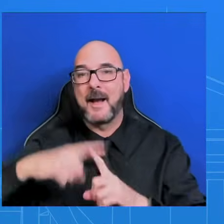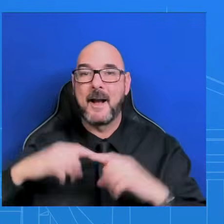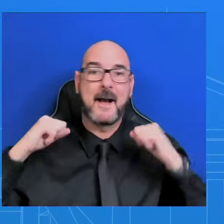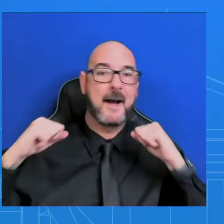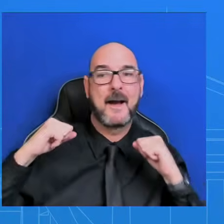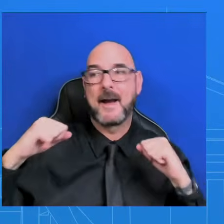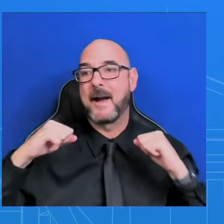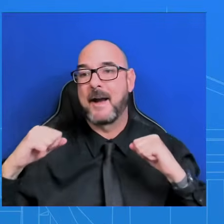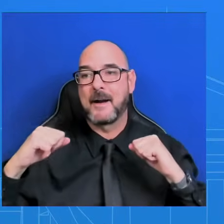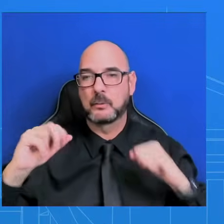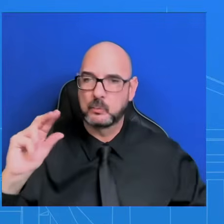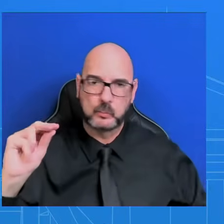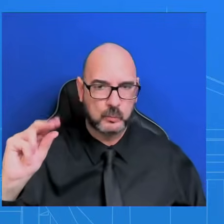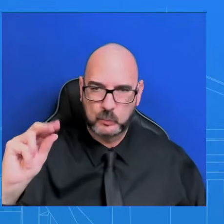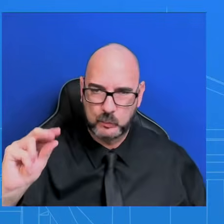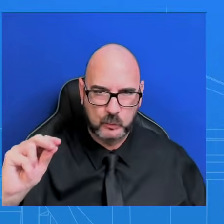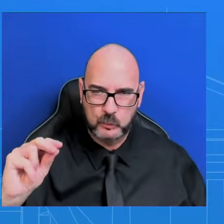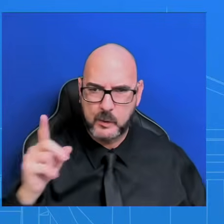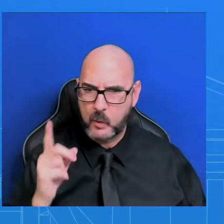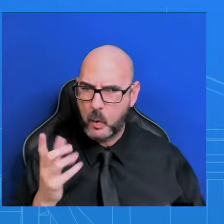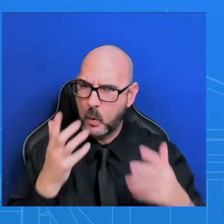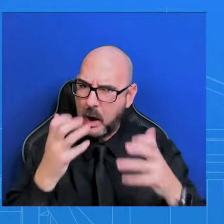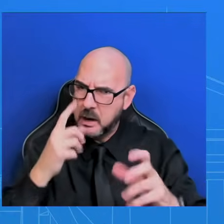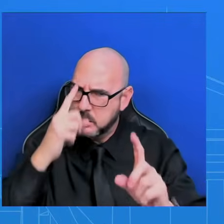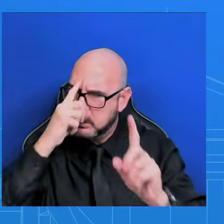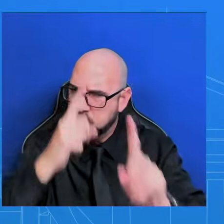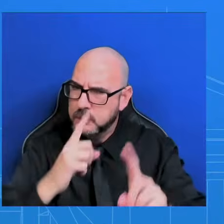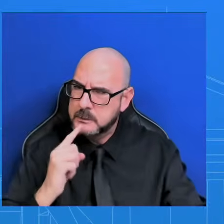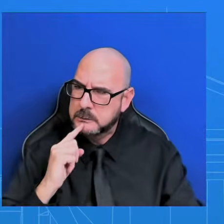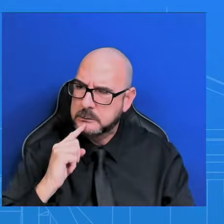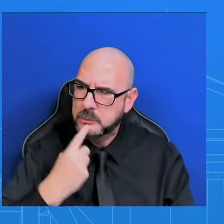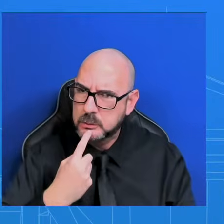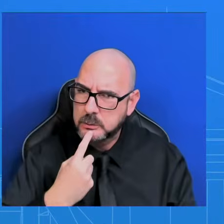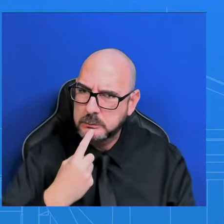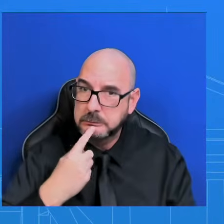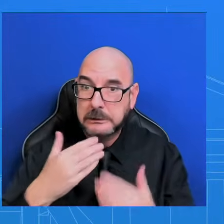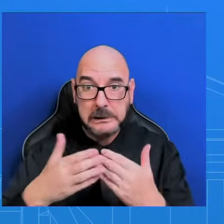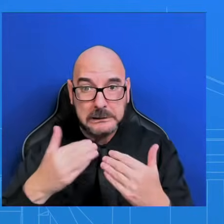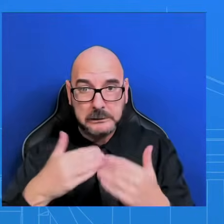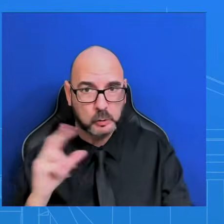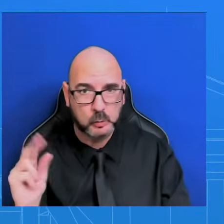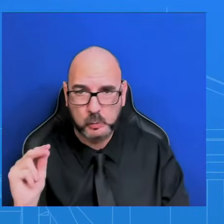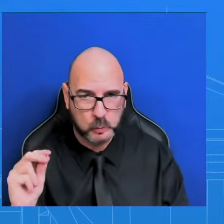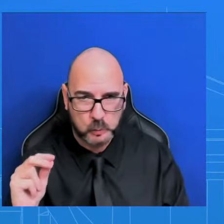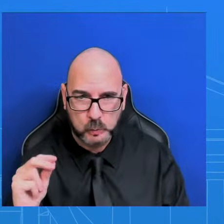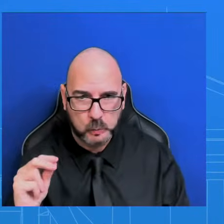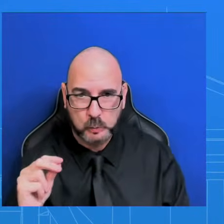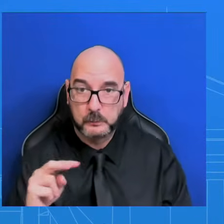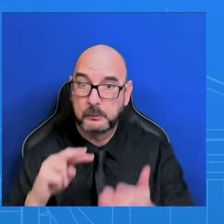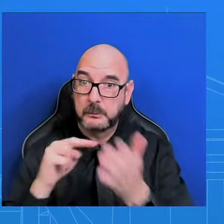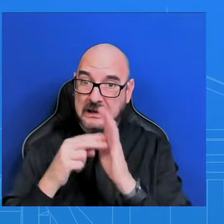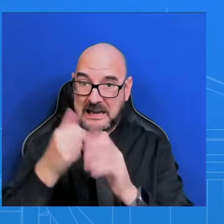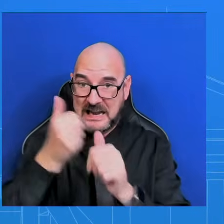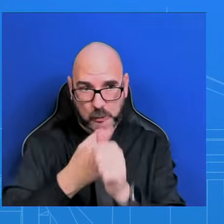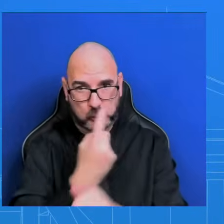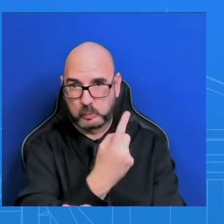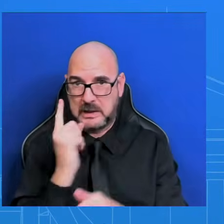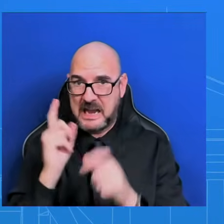He knows it's going to take dedicated leadership on all sides here to bring it about. And -- and that means constant engagement